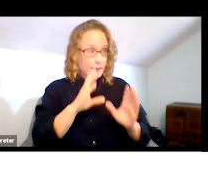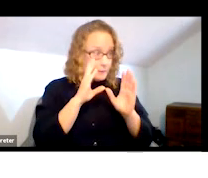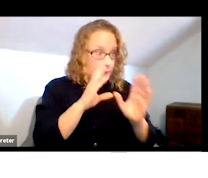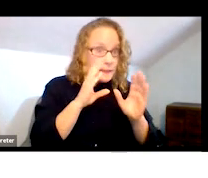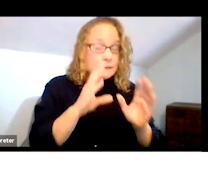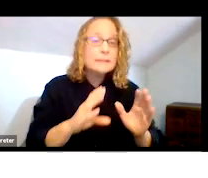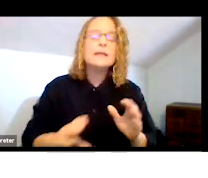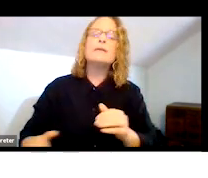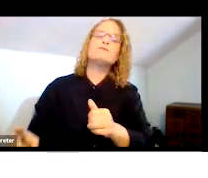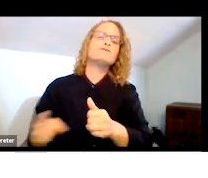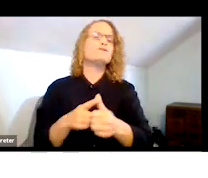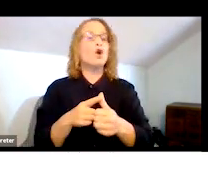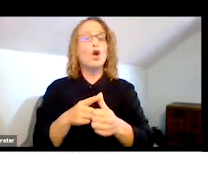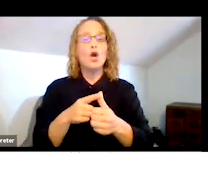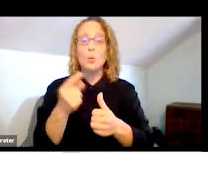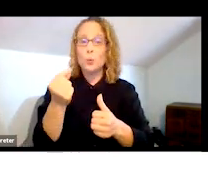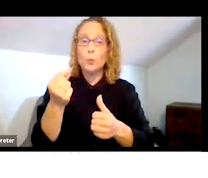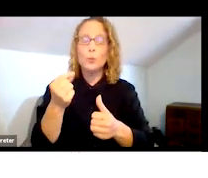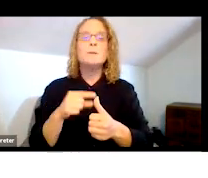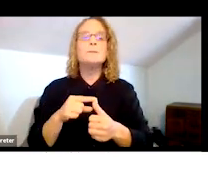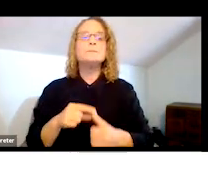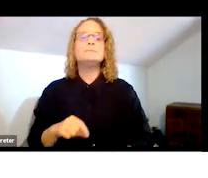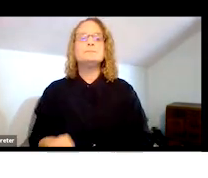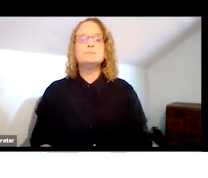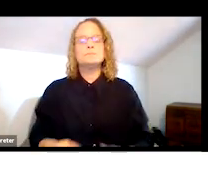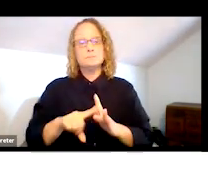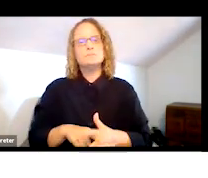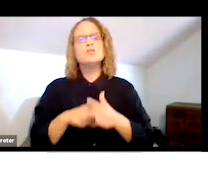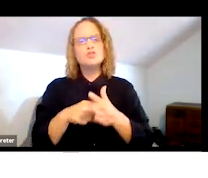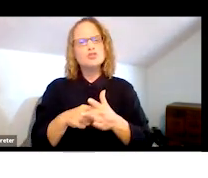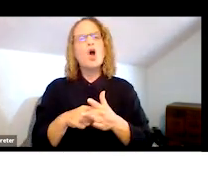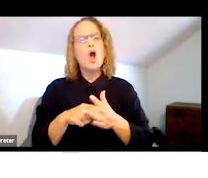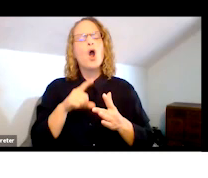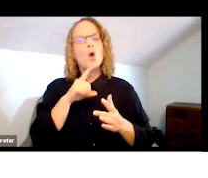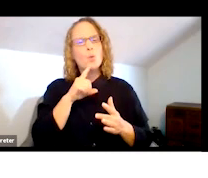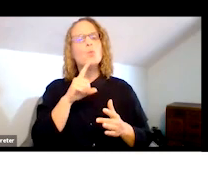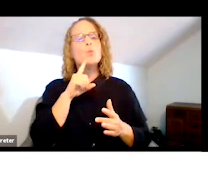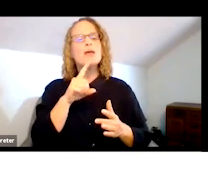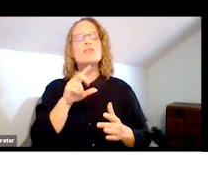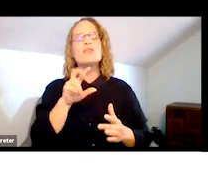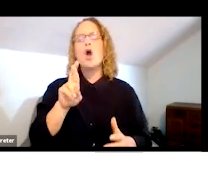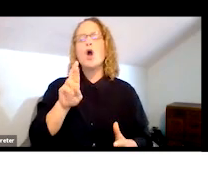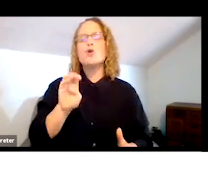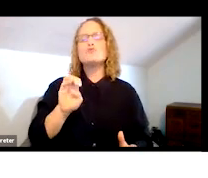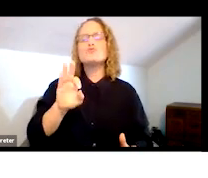it's gonna show physically, verbally your investment in the person that is sharing with you.